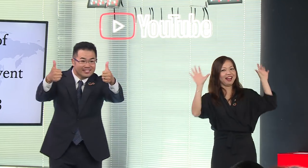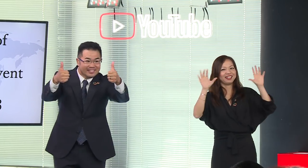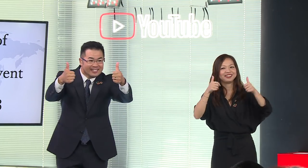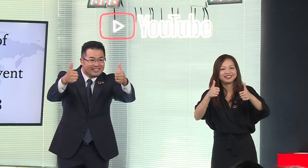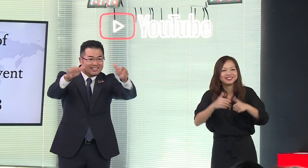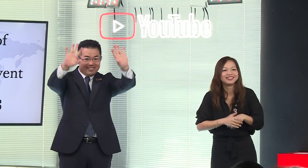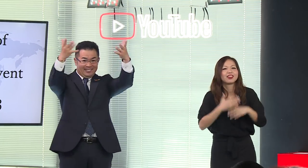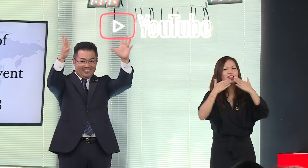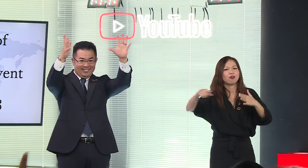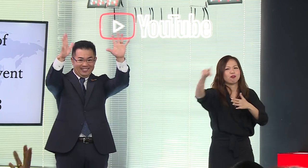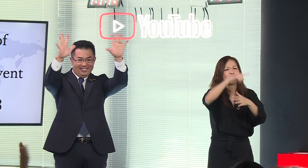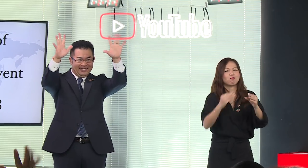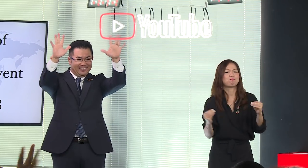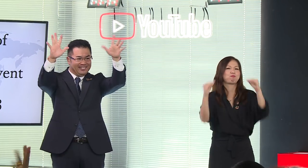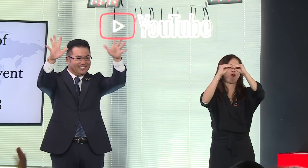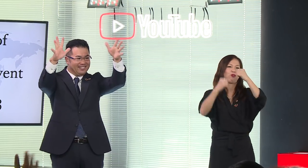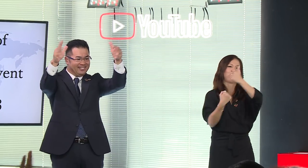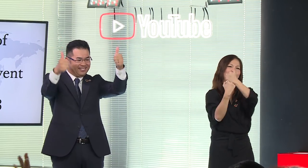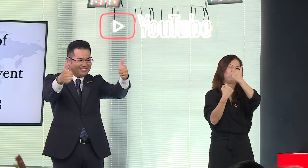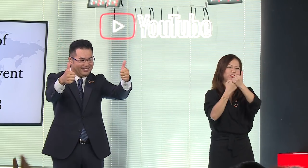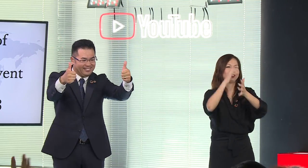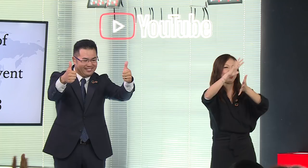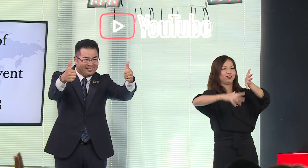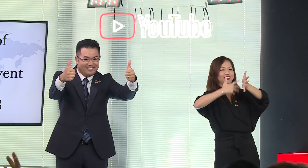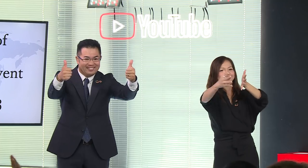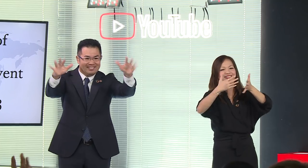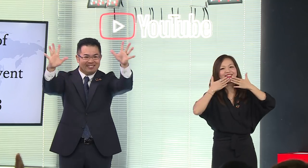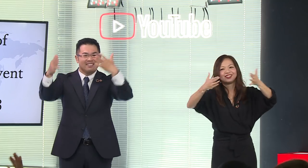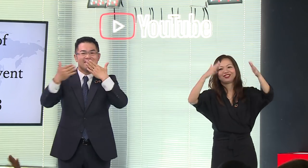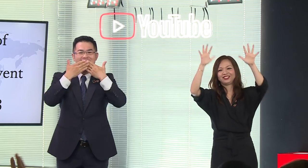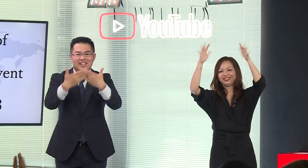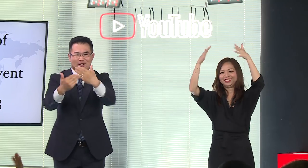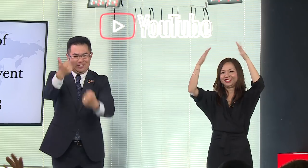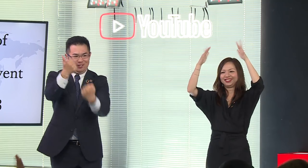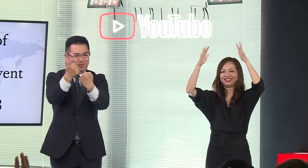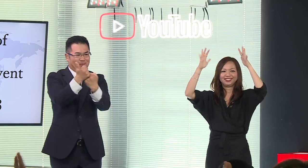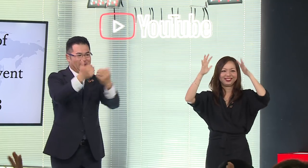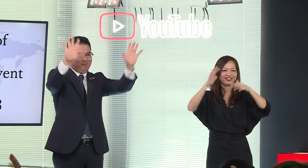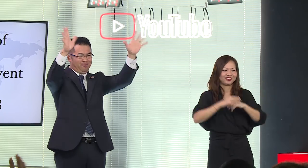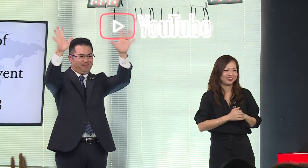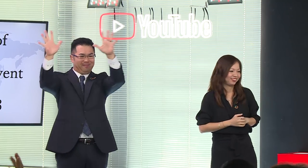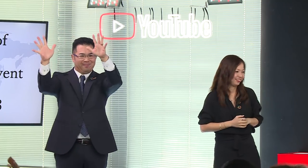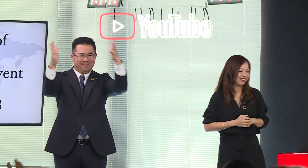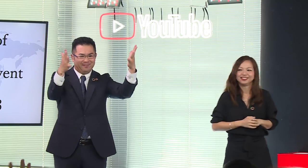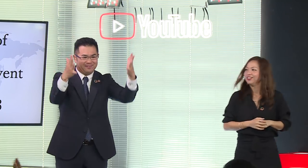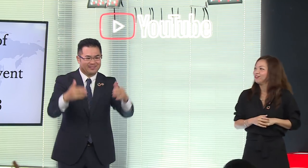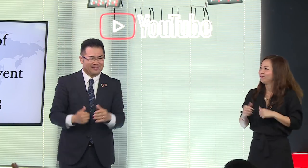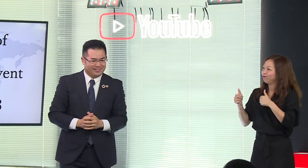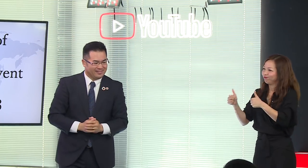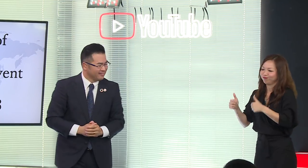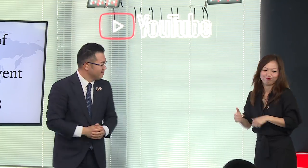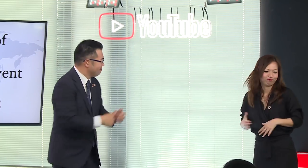people with disabilities in general because right now, there are very few and we are hoping to increase that in the fewure.